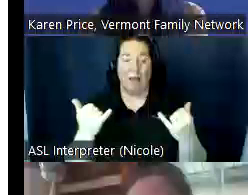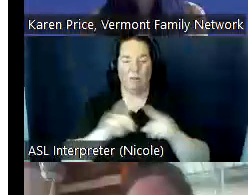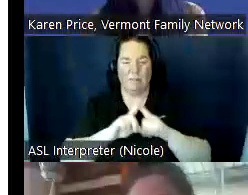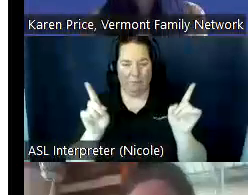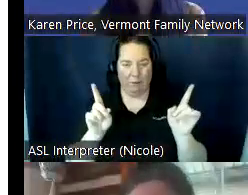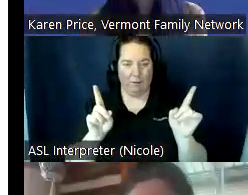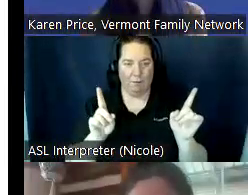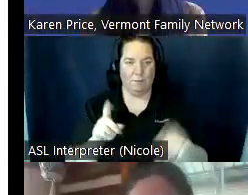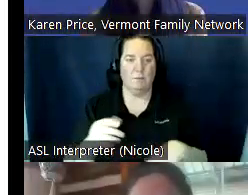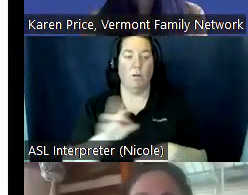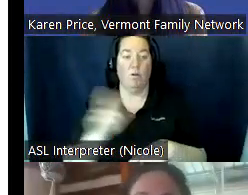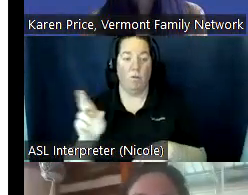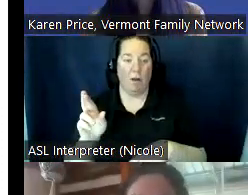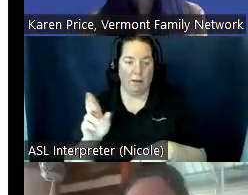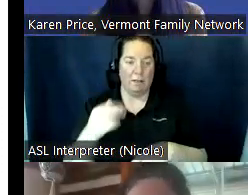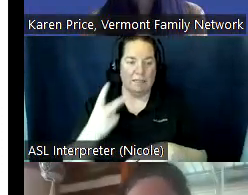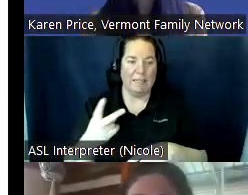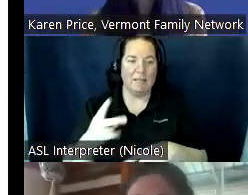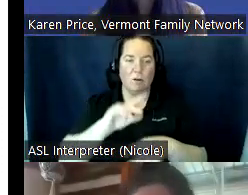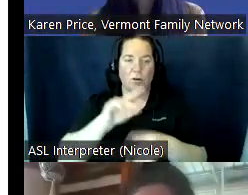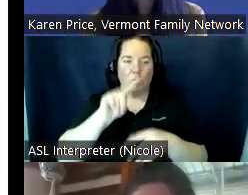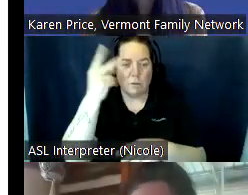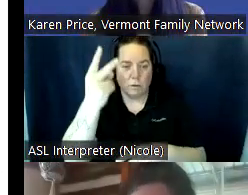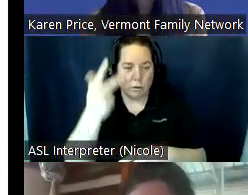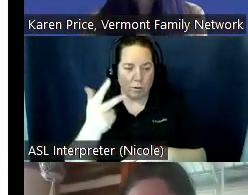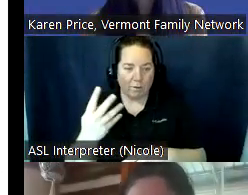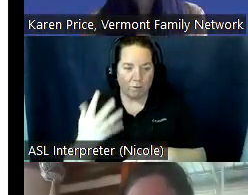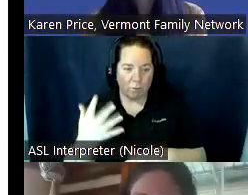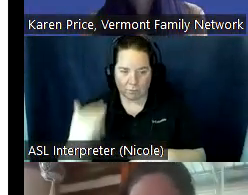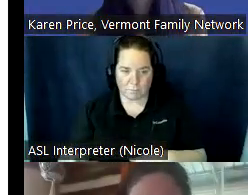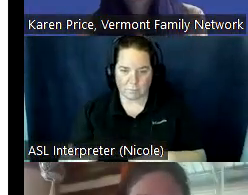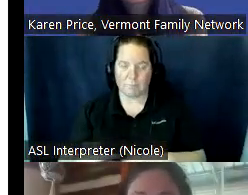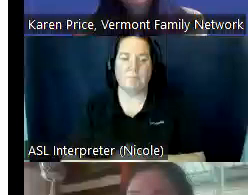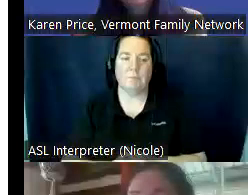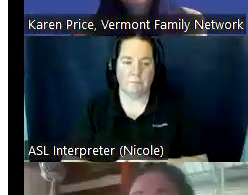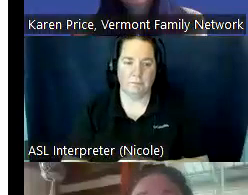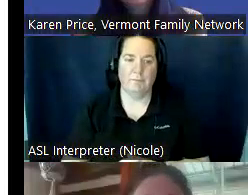new Form on the right, this image illustrates how future us is analyzing adverse effect. We're still